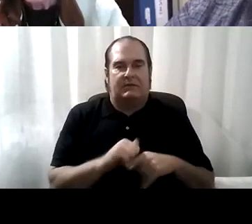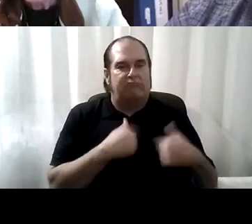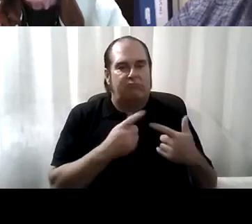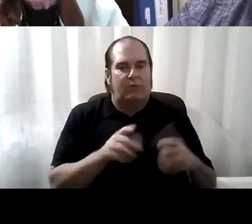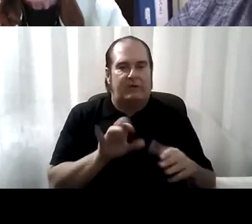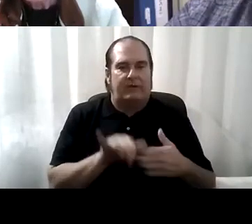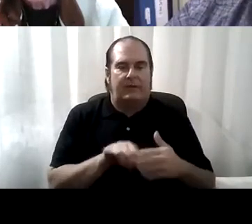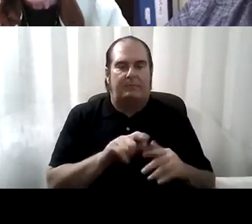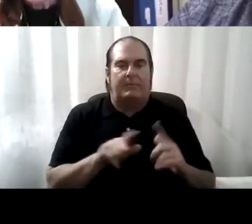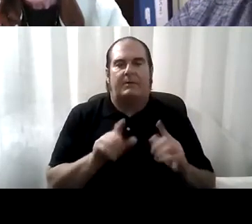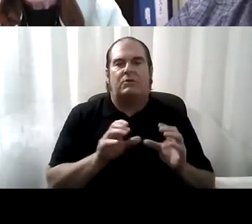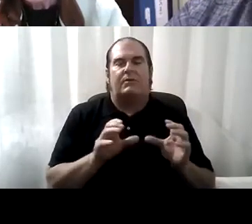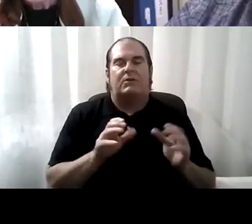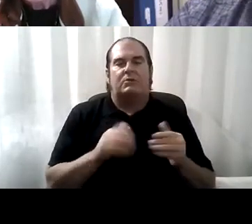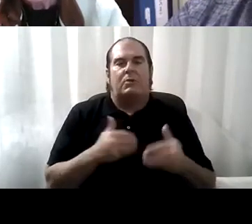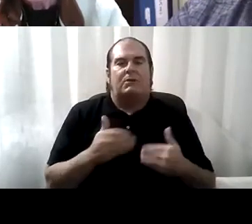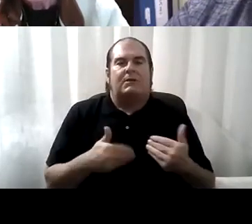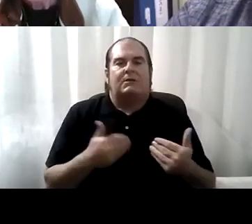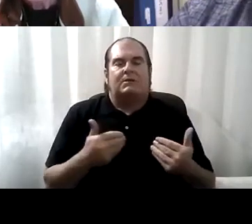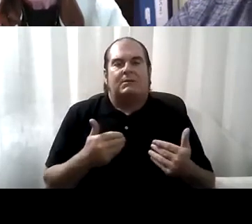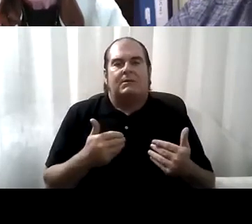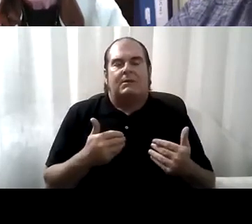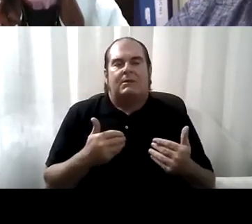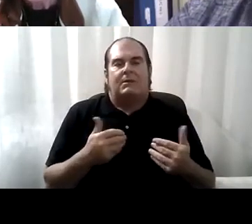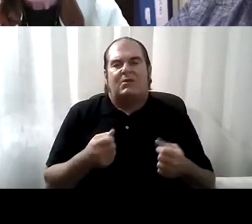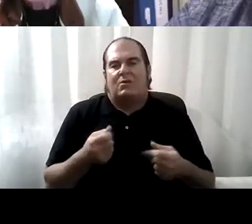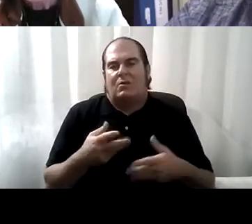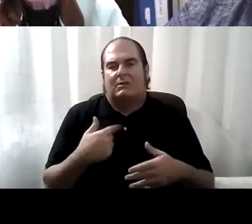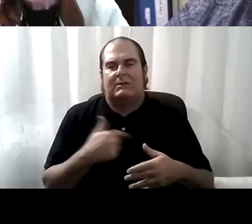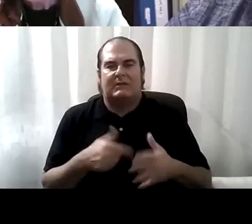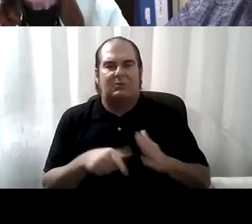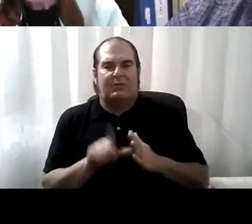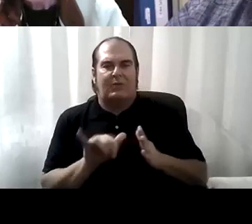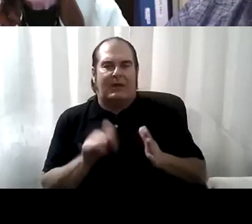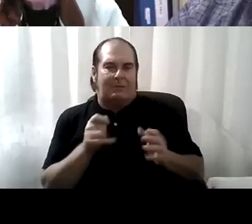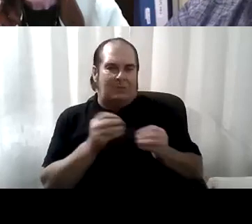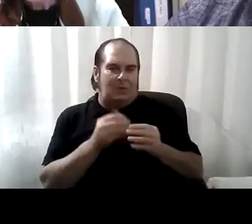But the certification process causes us to review that a little bit more closely, diligently